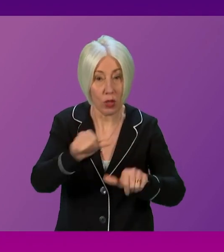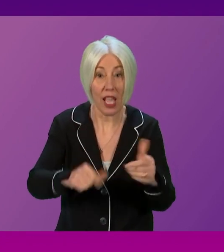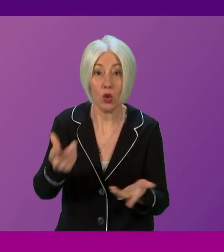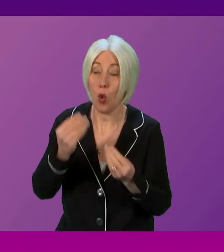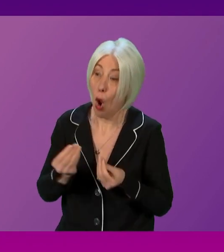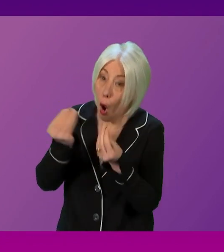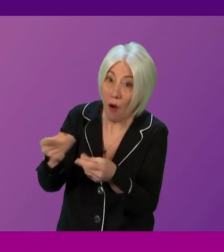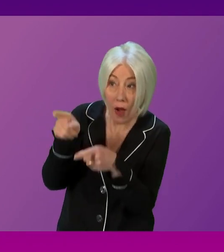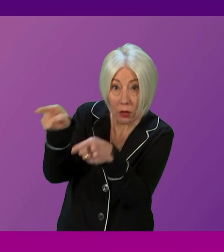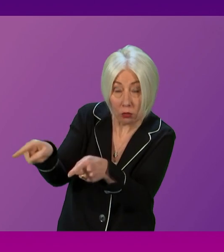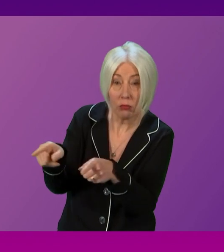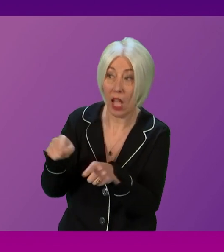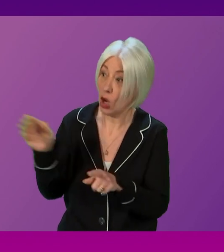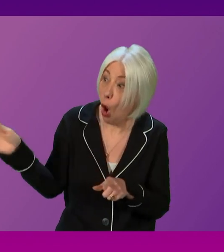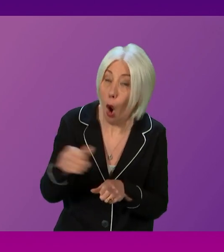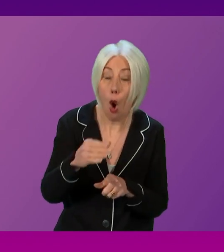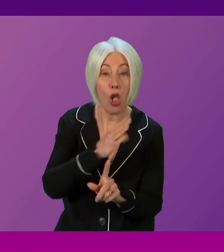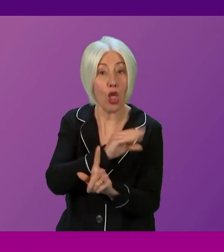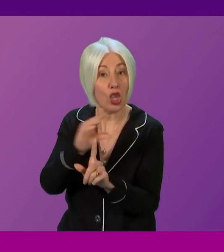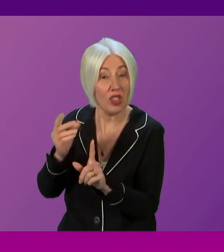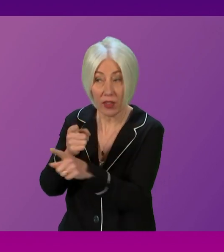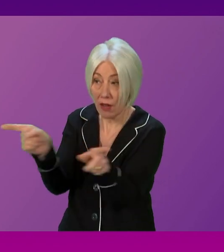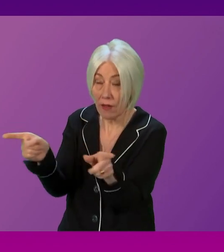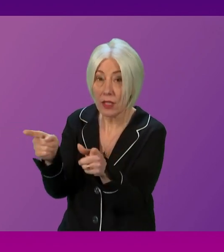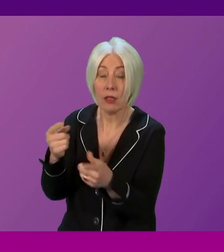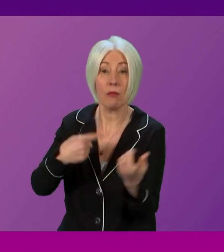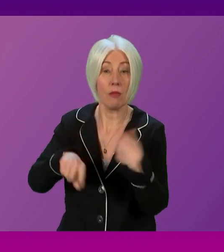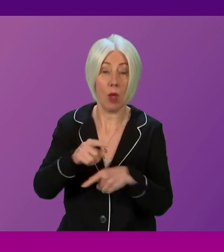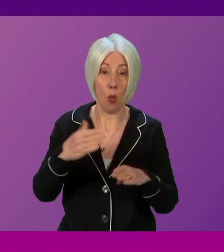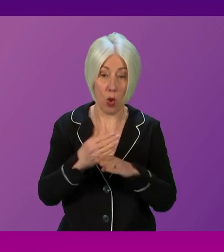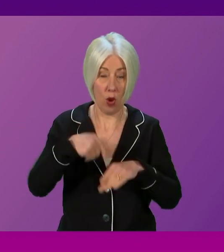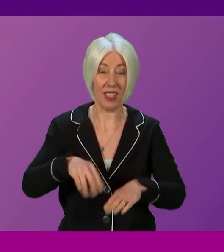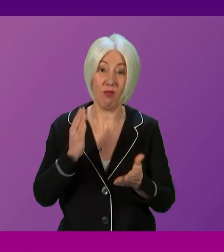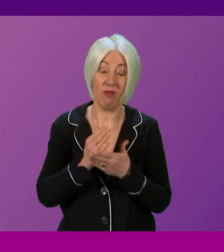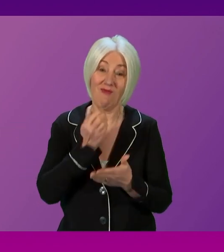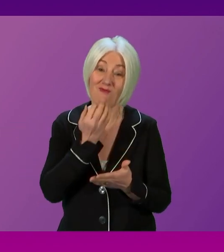all members on the Tory benches. We work within what is effectively a fixed budget, and where we